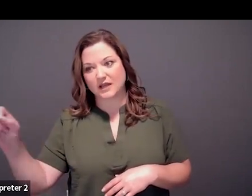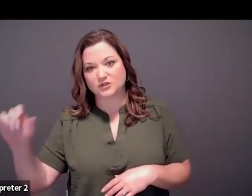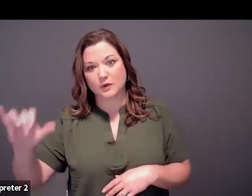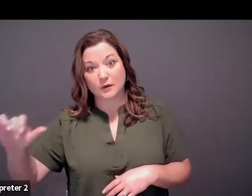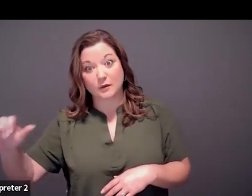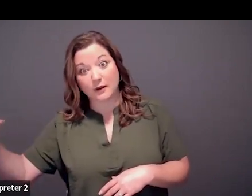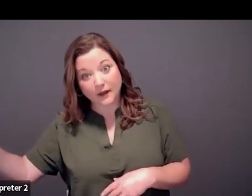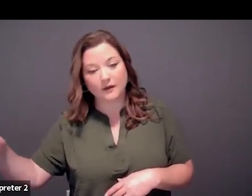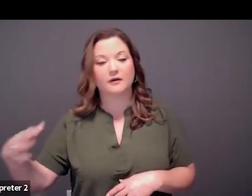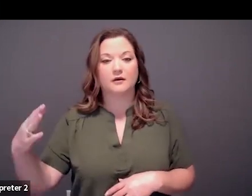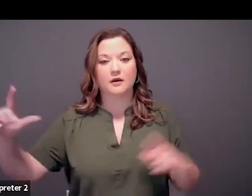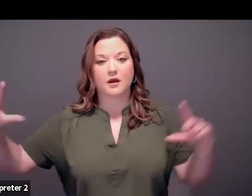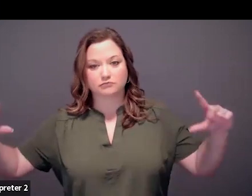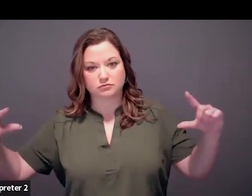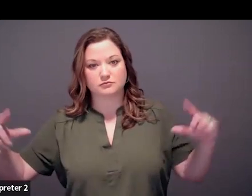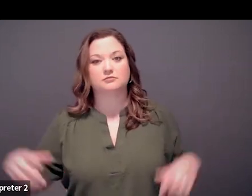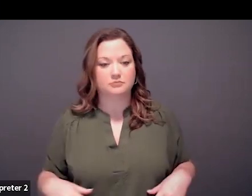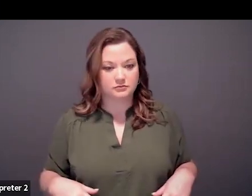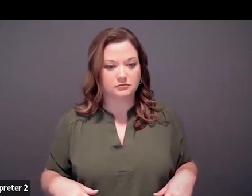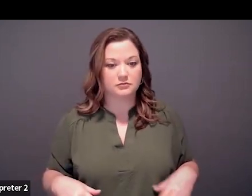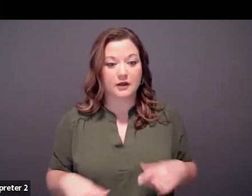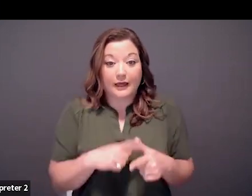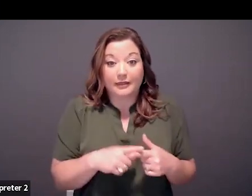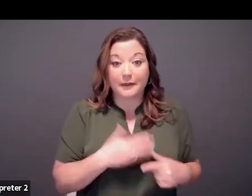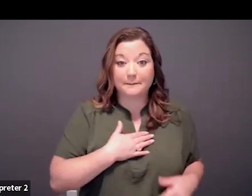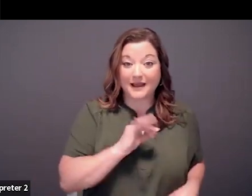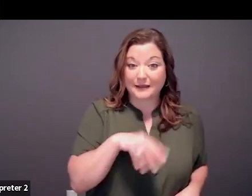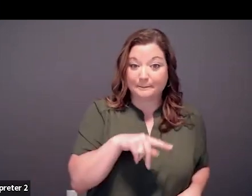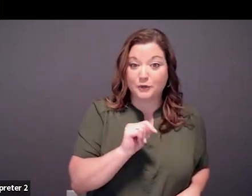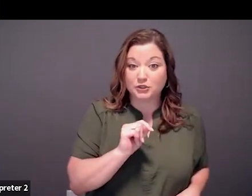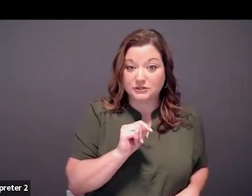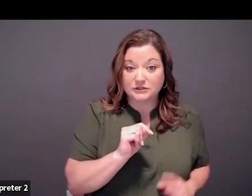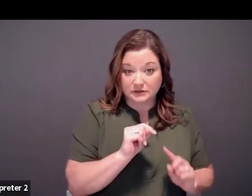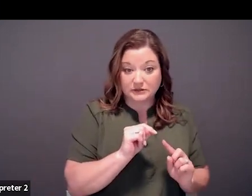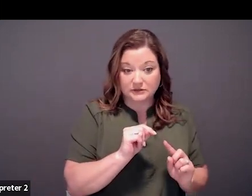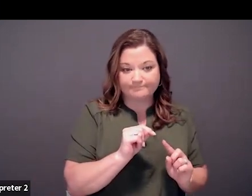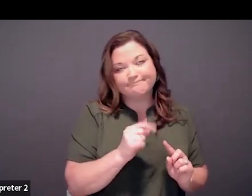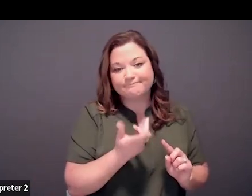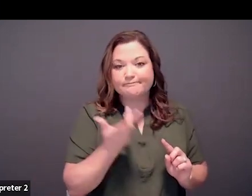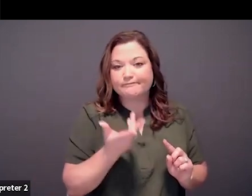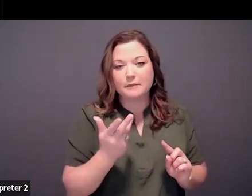Close my paragraph. Then I'll have my input. This is going to be, say, a text area.